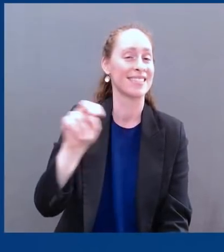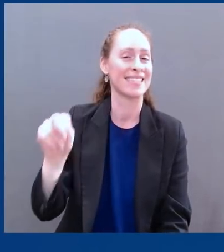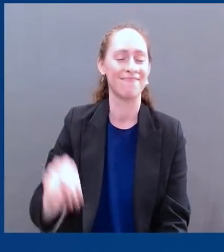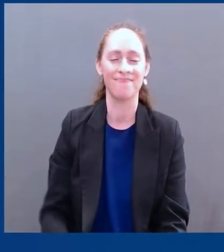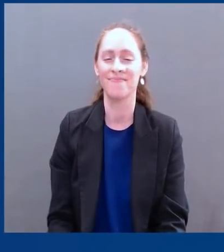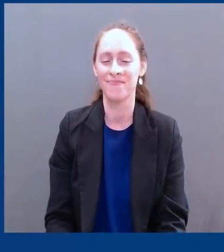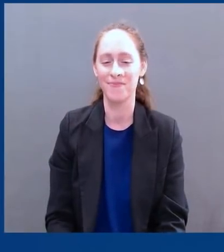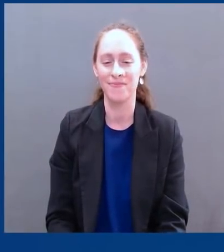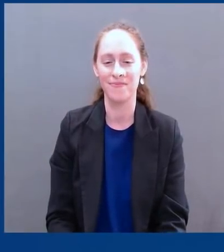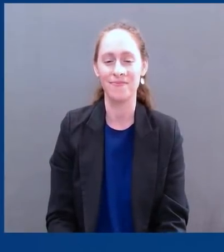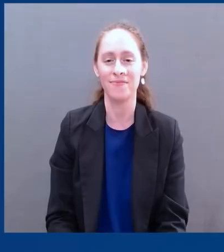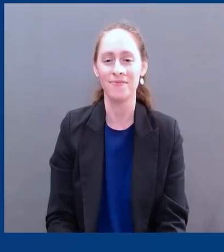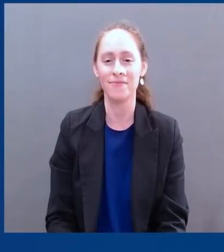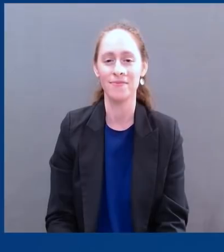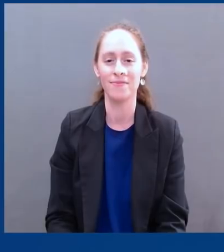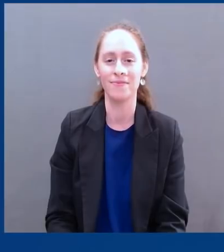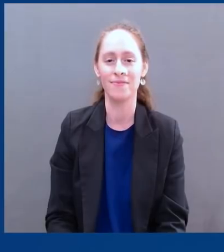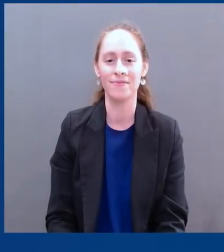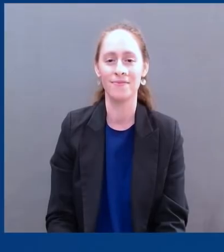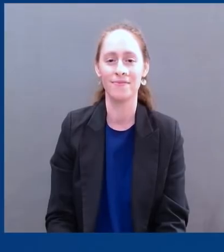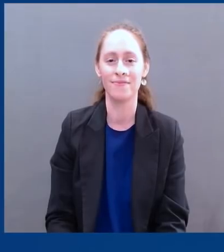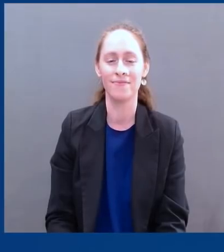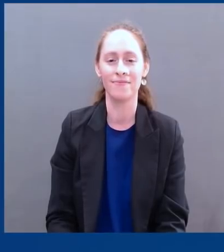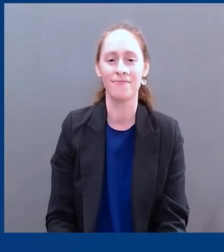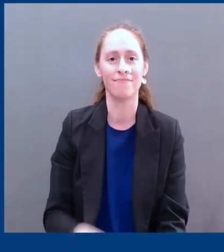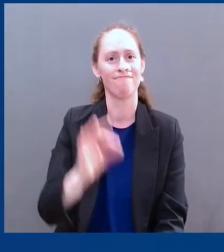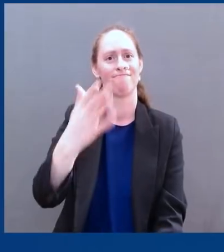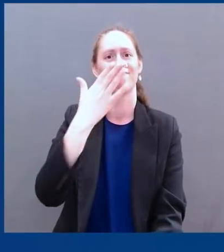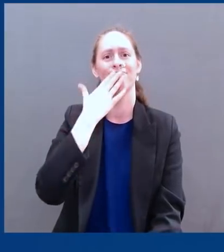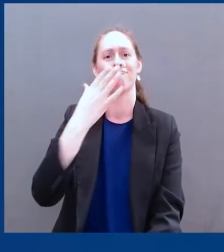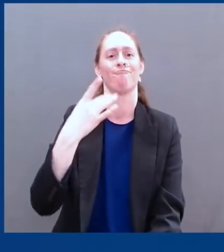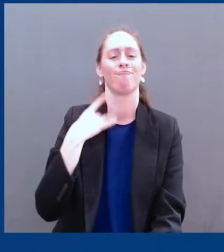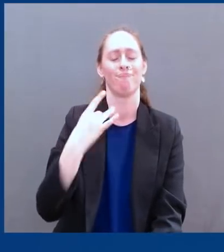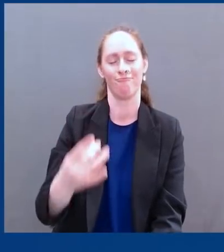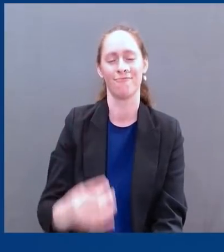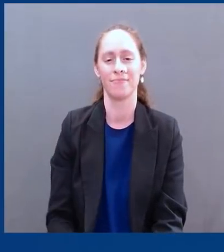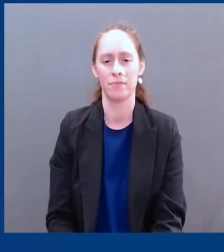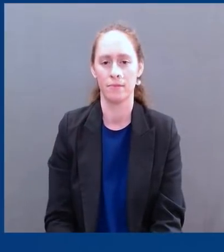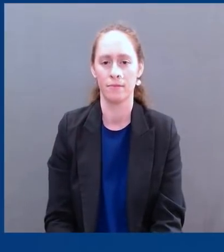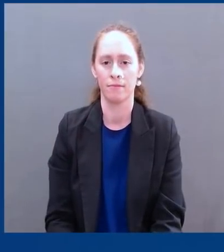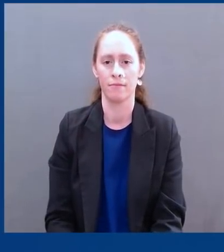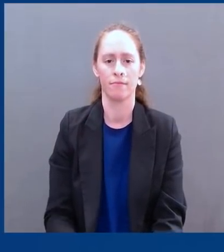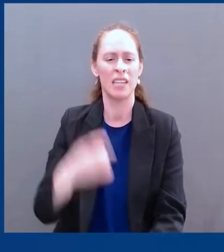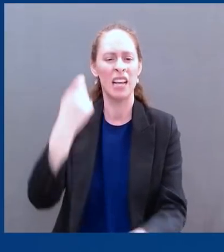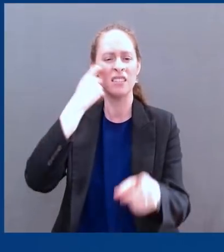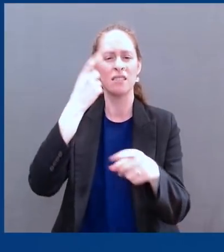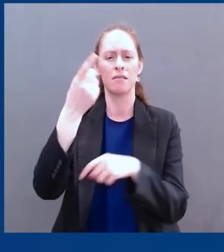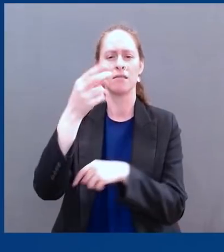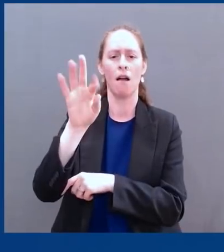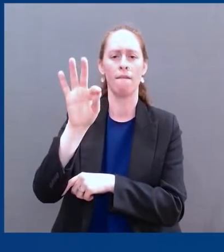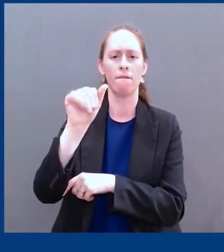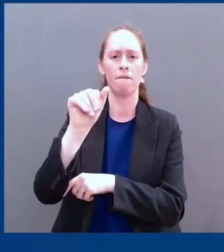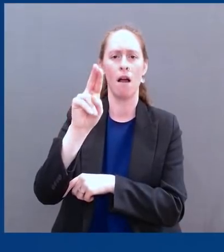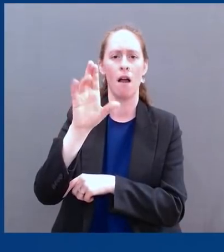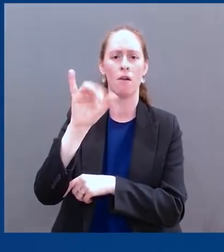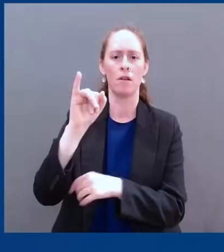The Press: Hey, thanks for taking my question. Given Dr. Fauci's remarks on the consideration of a second booster for adults, potentially within the next few weeks,